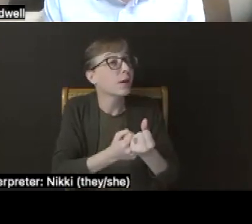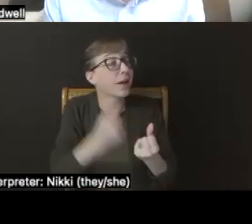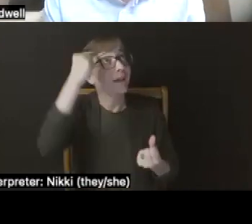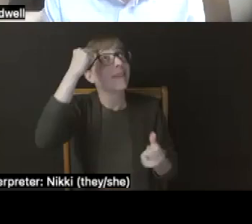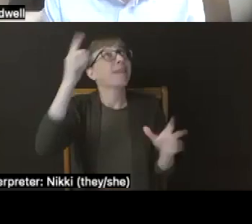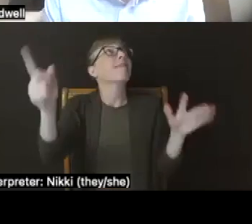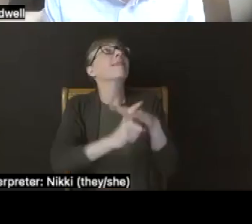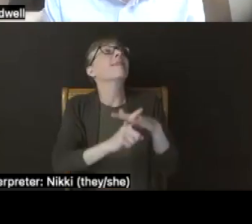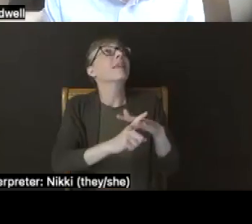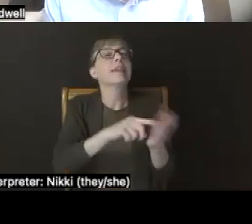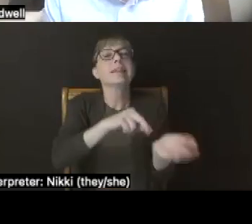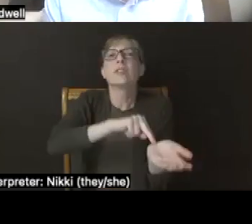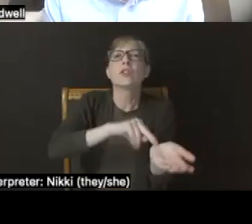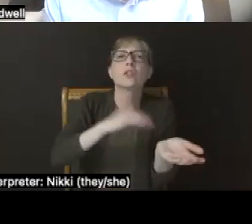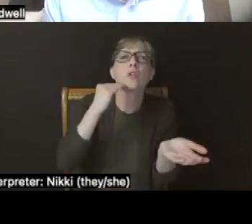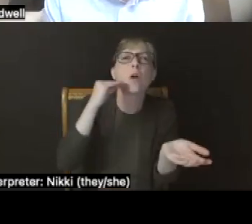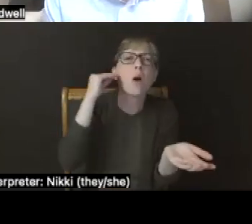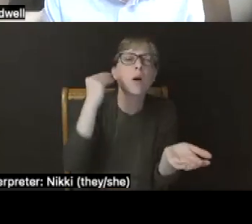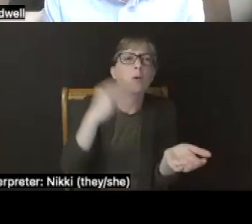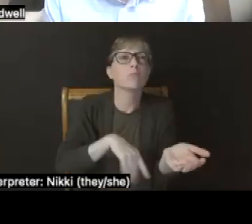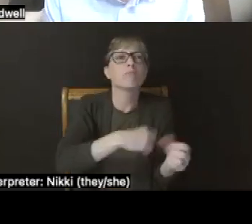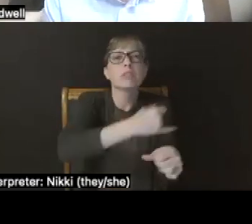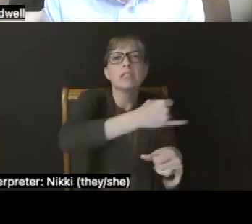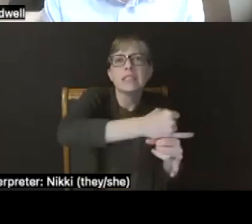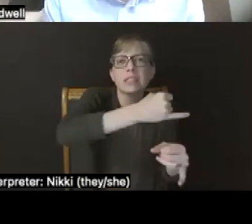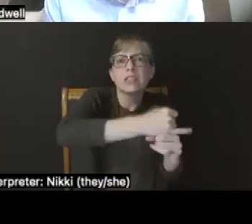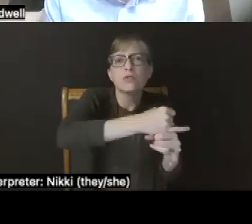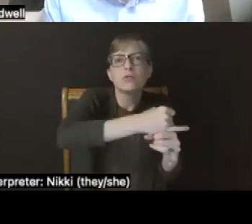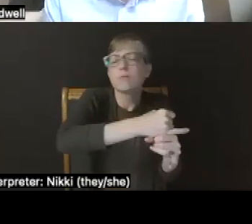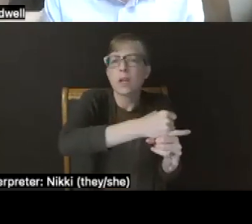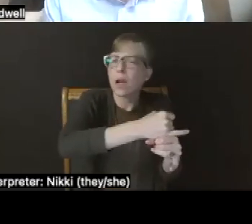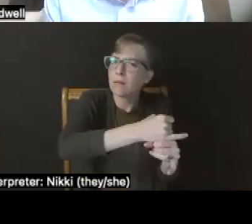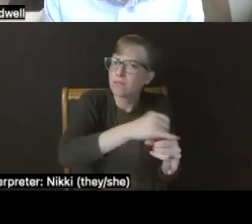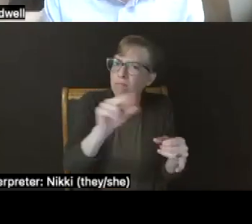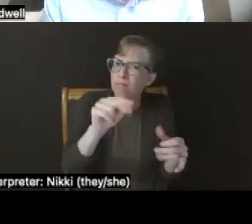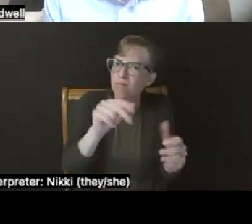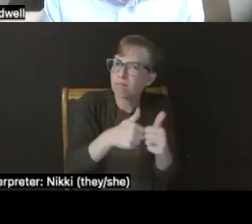But we've really gotten away from that to a big degree.